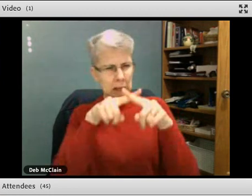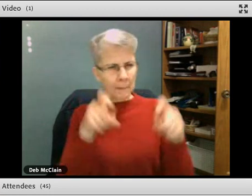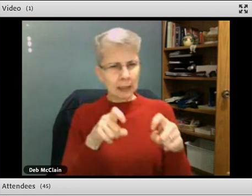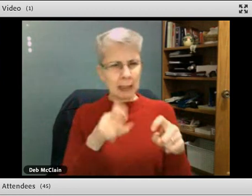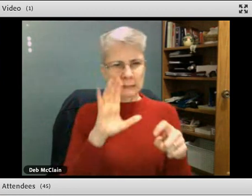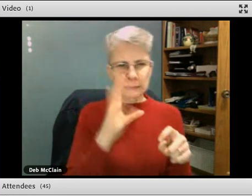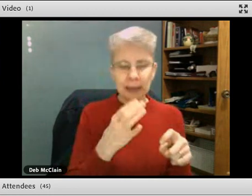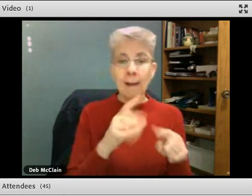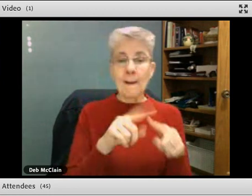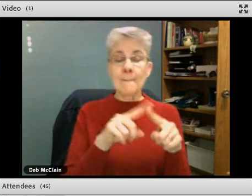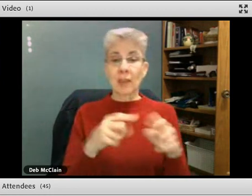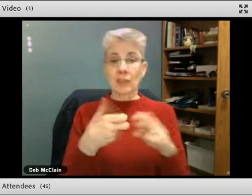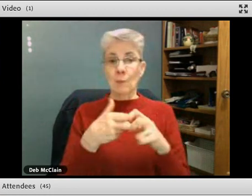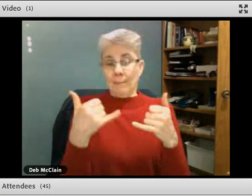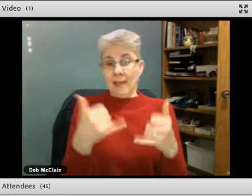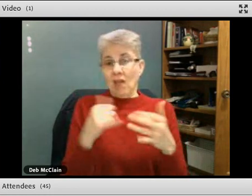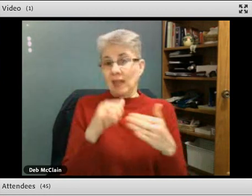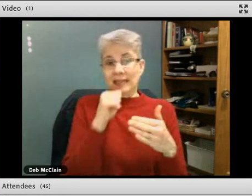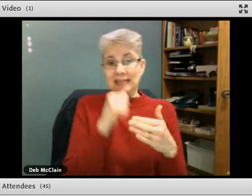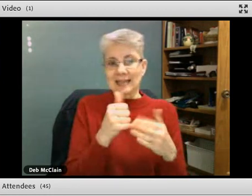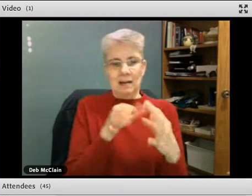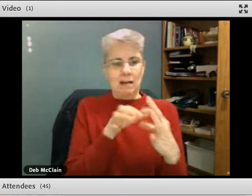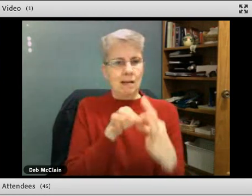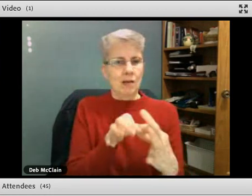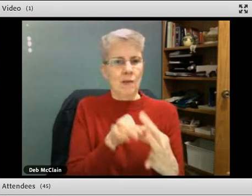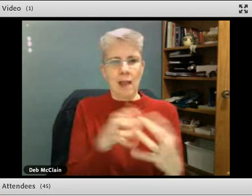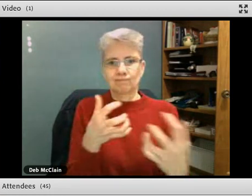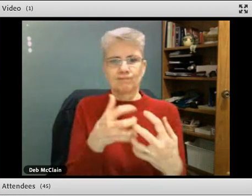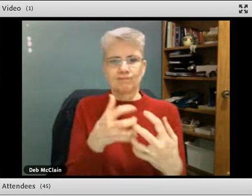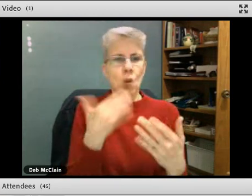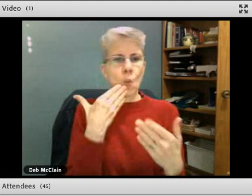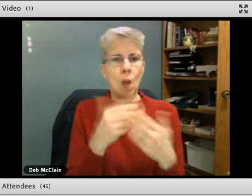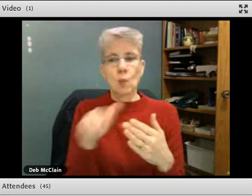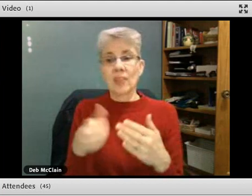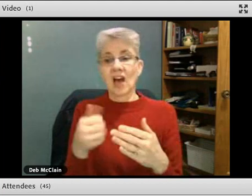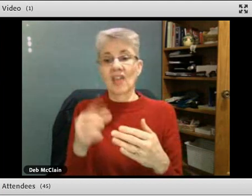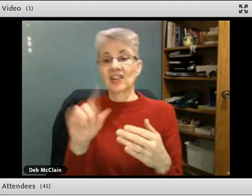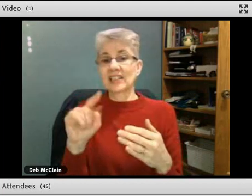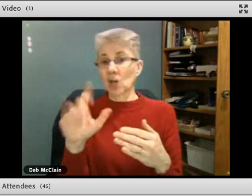is that it doesn't interact well with other digital information,